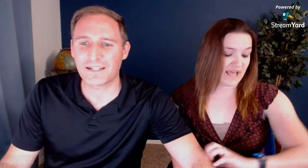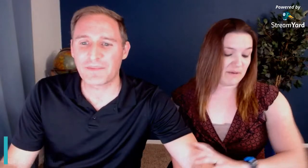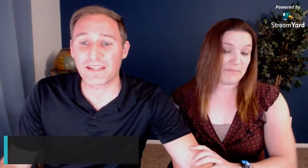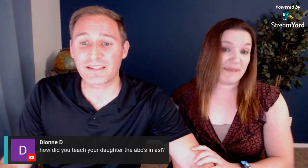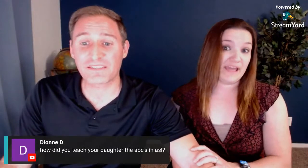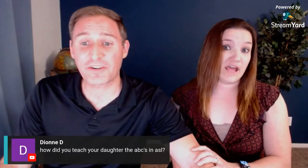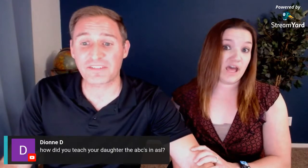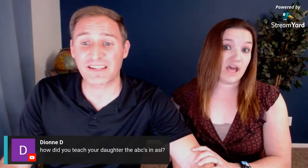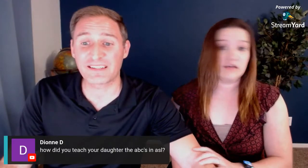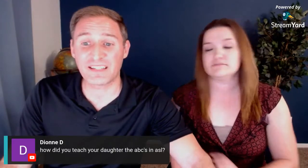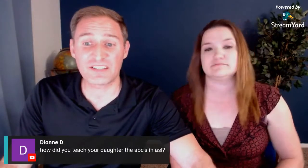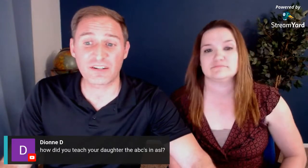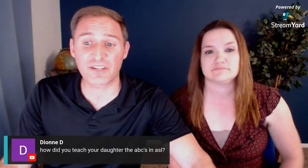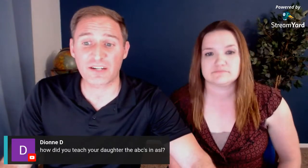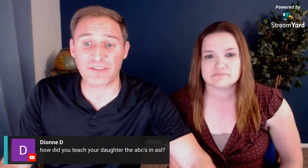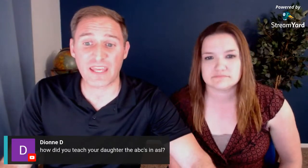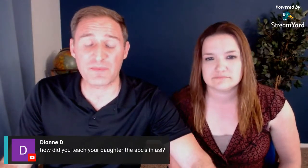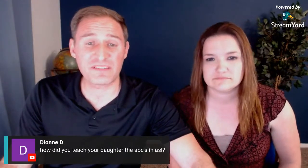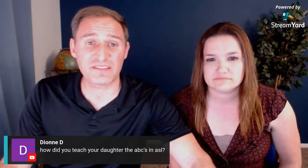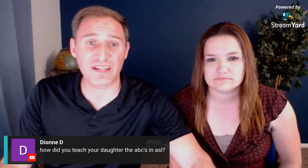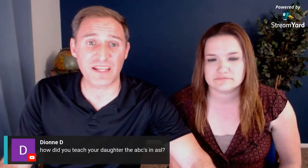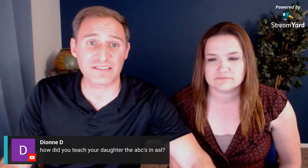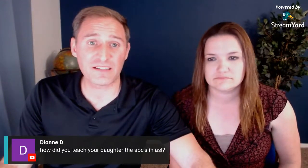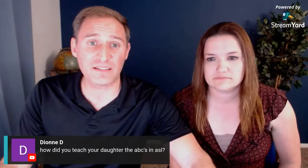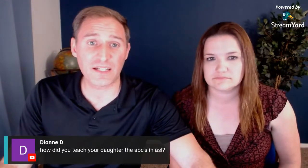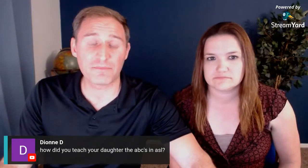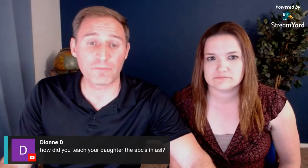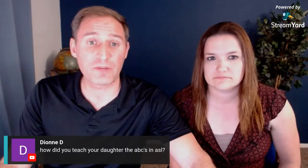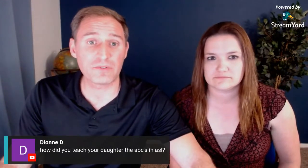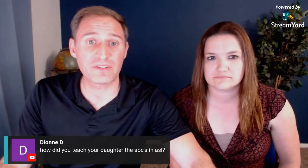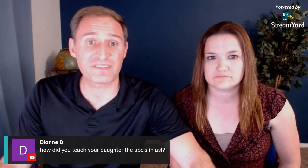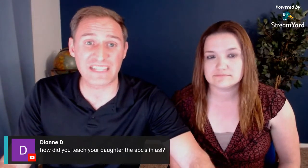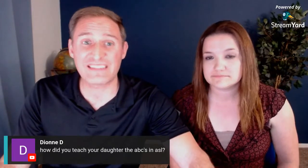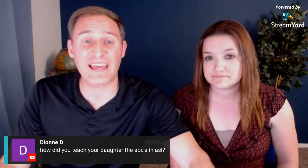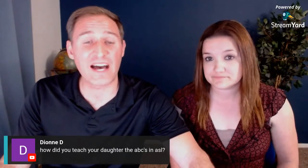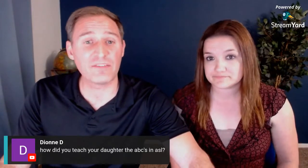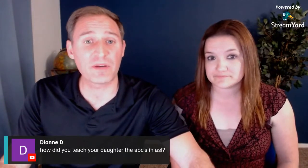um and as far as teaching our daughter the abcs and asl um we would sing the alphabet